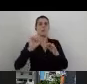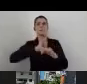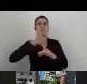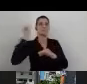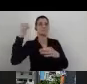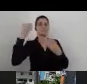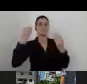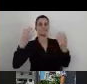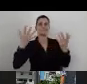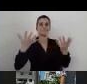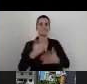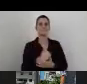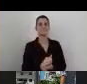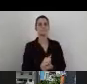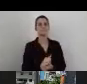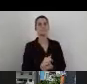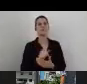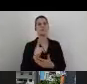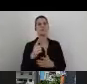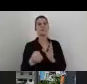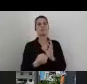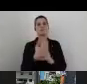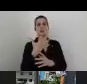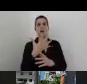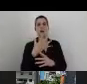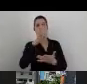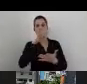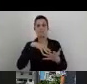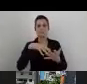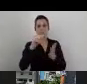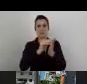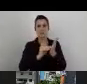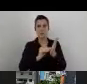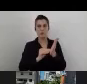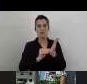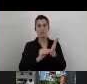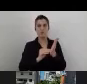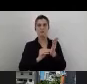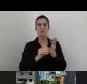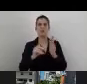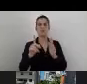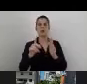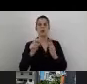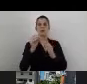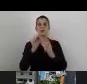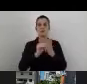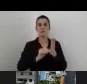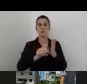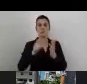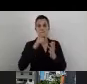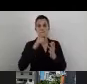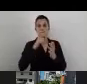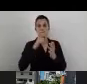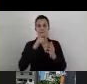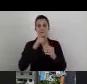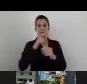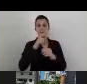So we create this database using the Brazilian information and we create more than 400 items to check.